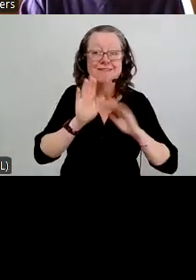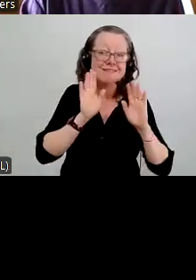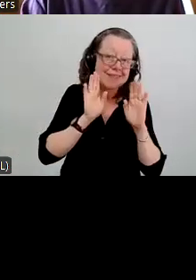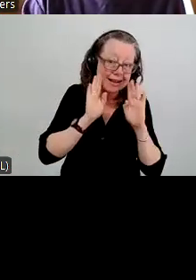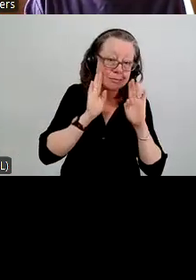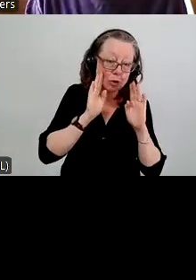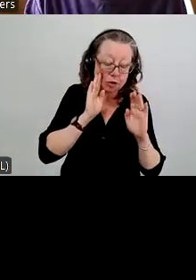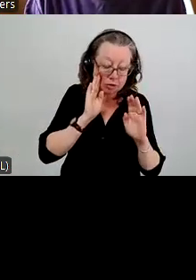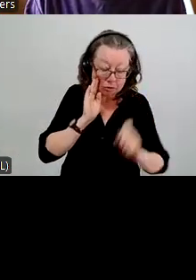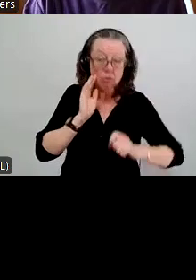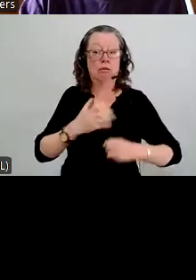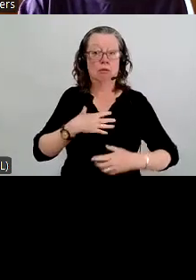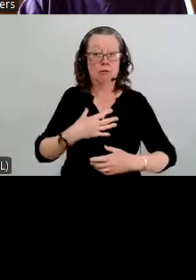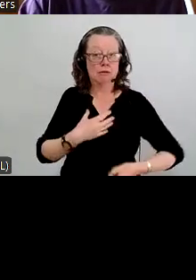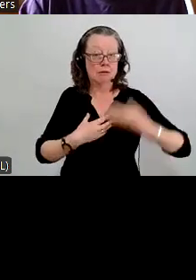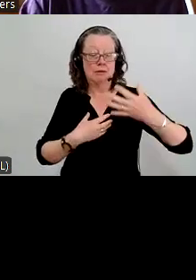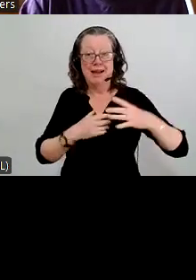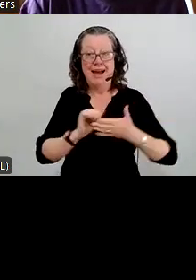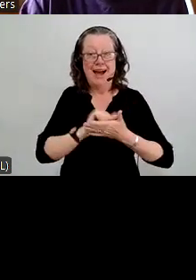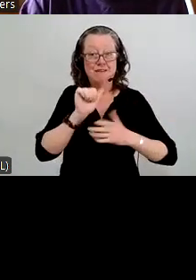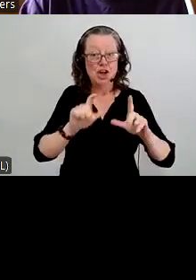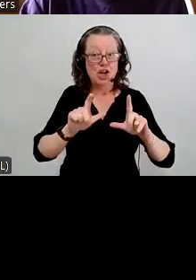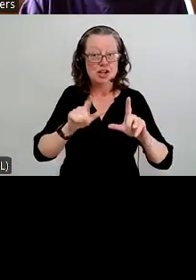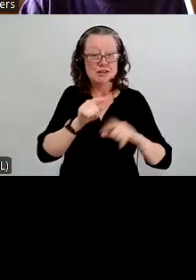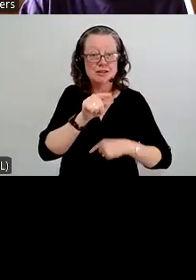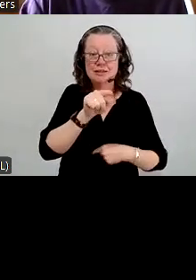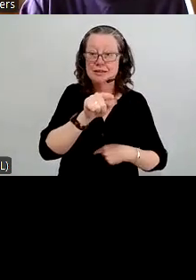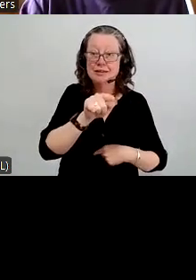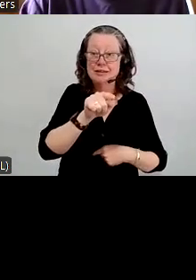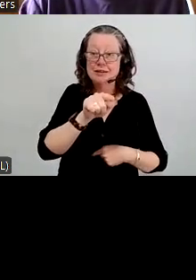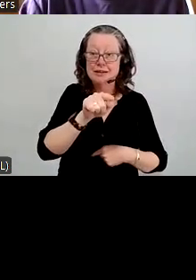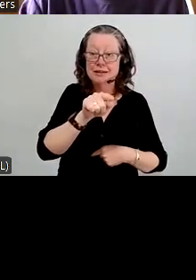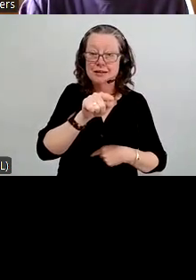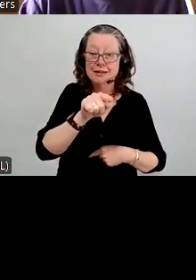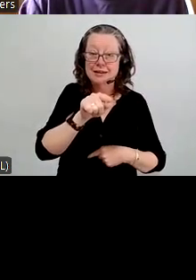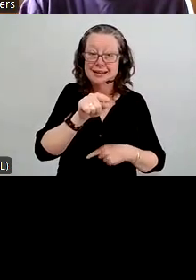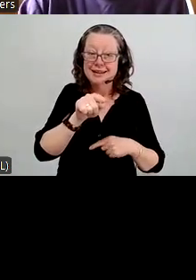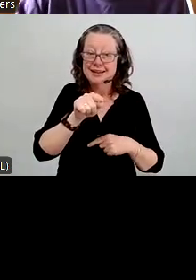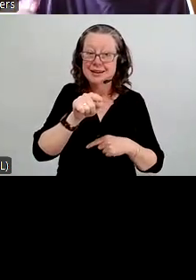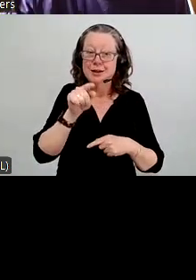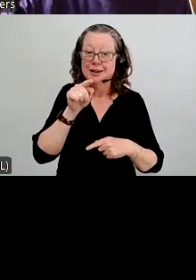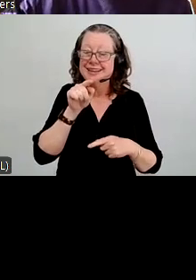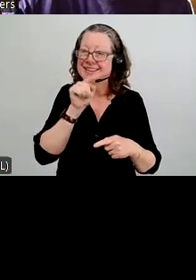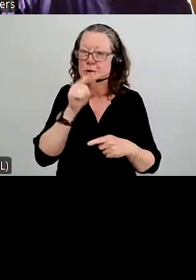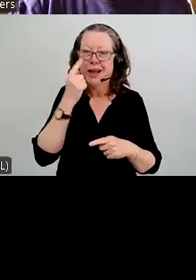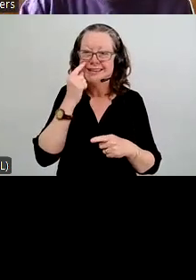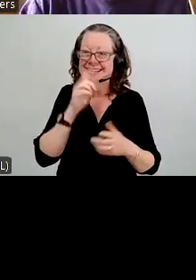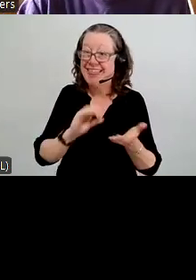and then I got an advert. We can see here that it's a sponsored result, and it's all about unraveling 1,000 years of myth